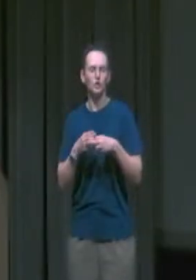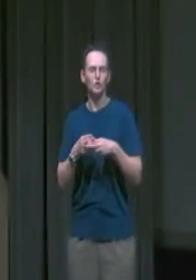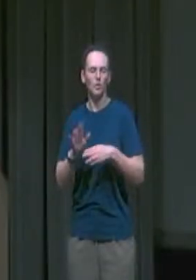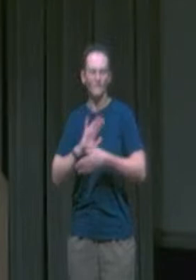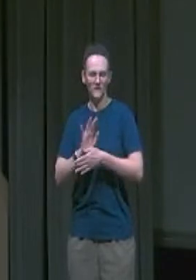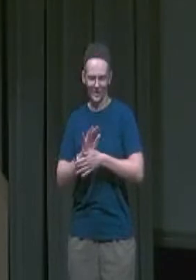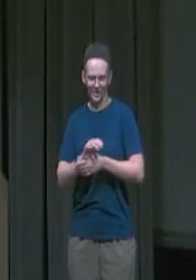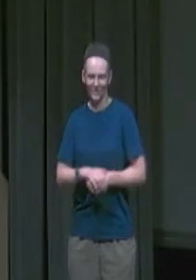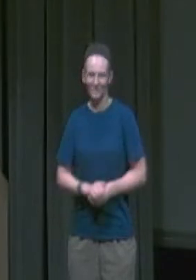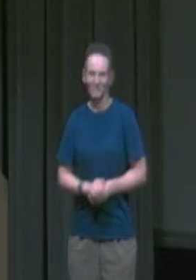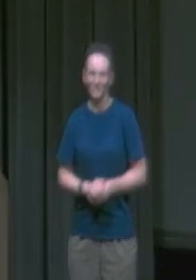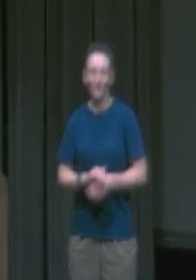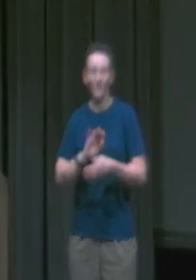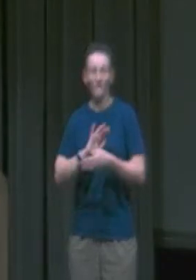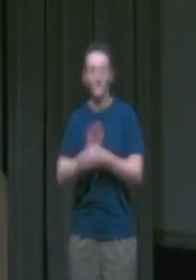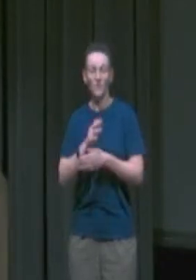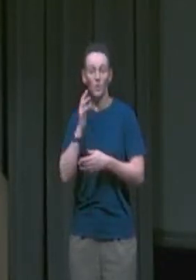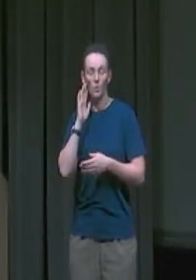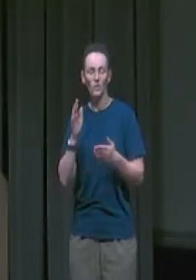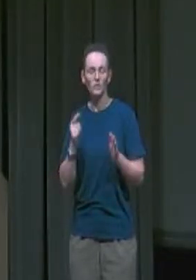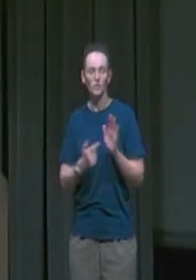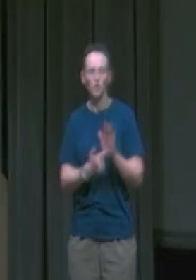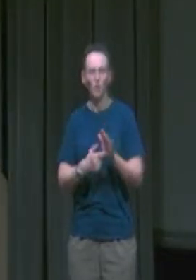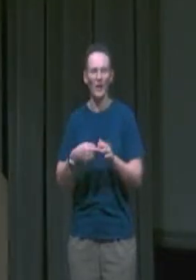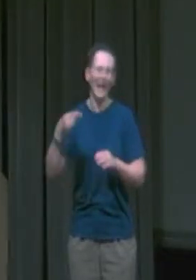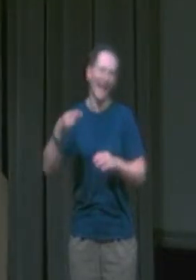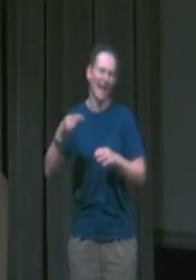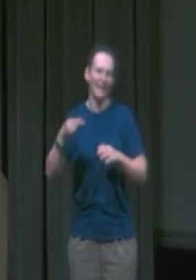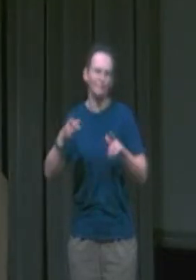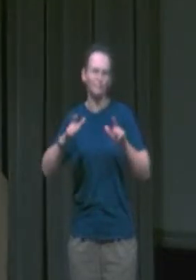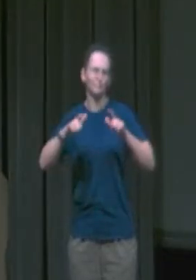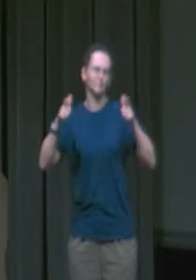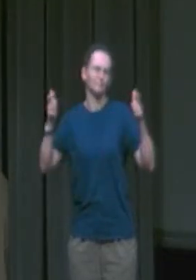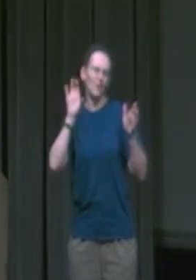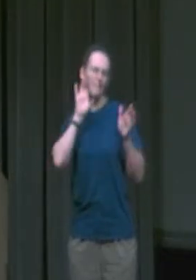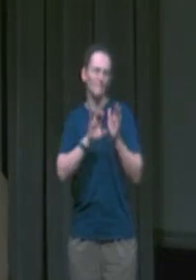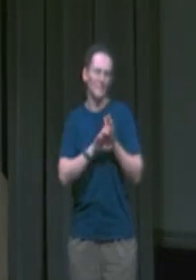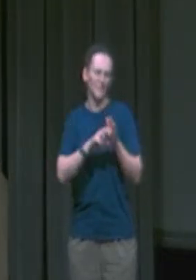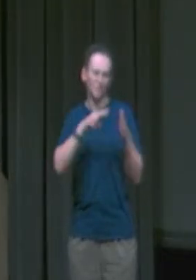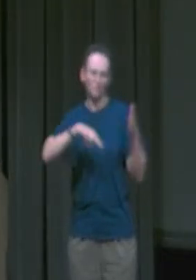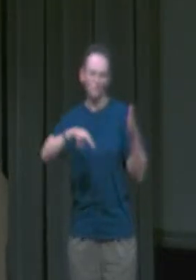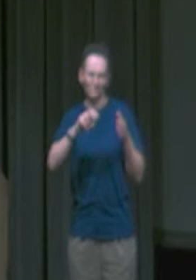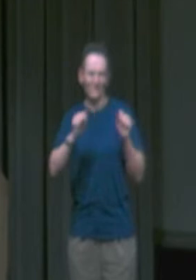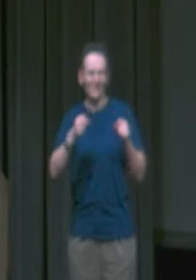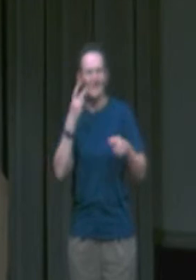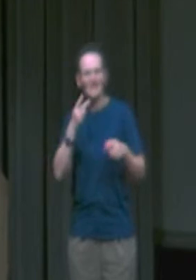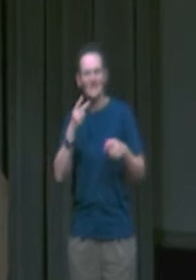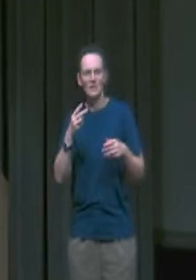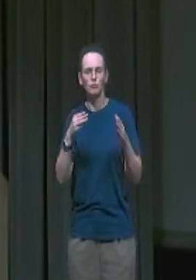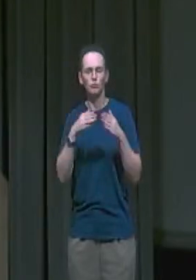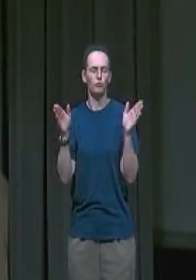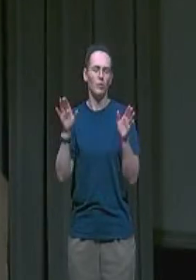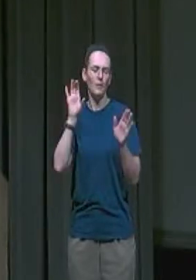um this video is going to provide a high level look at um the overview of the project um it'll